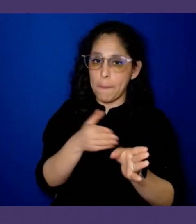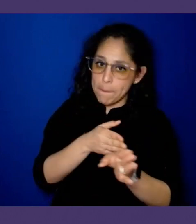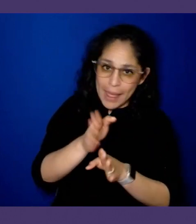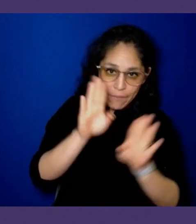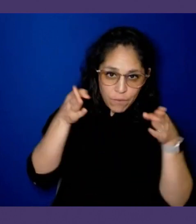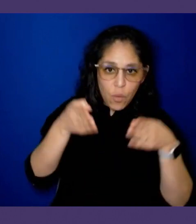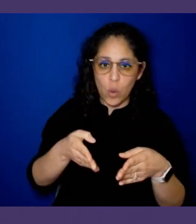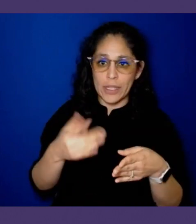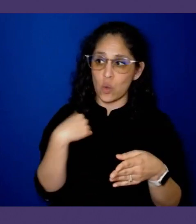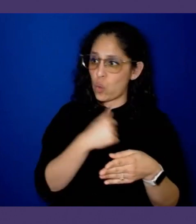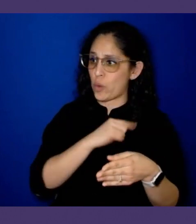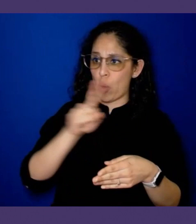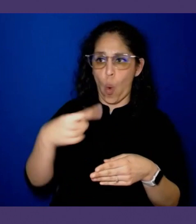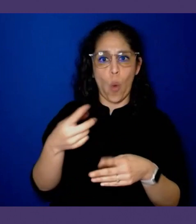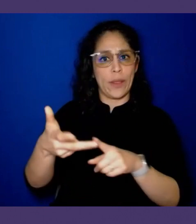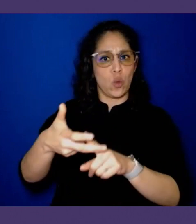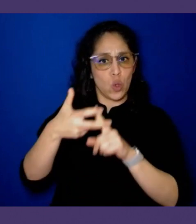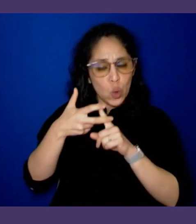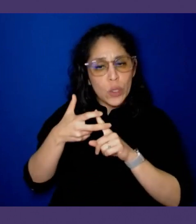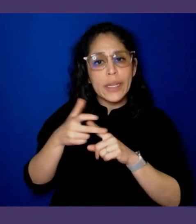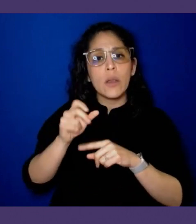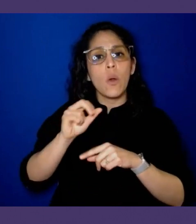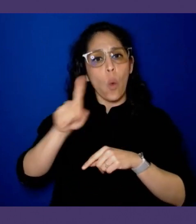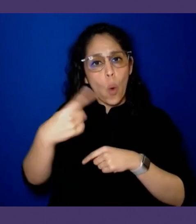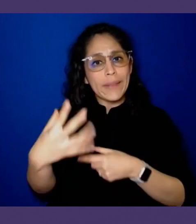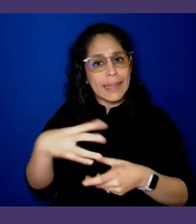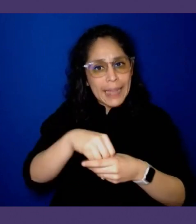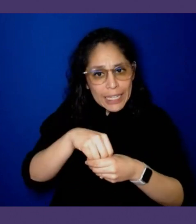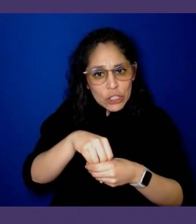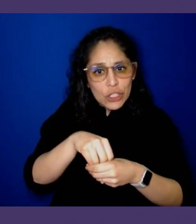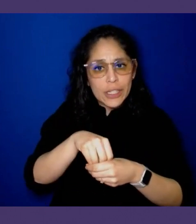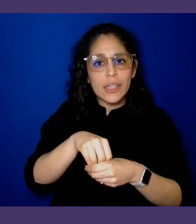only recruiting or only engaging with that community,